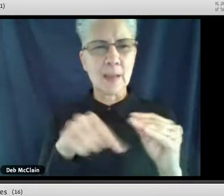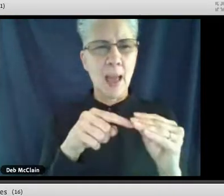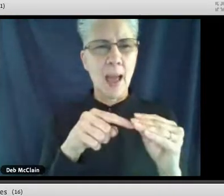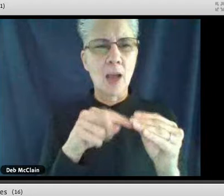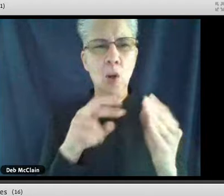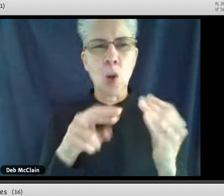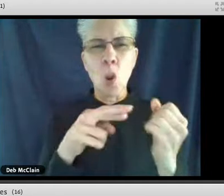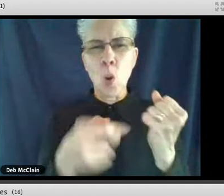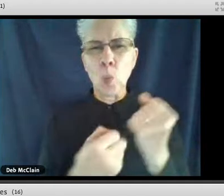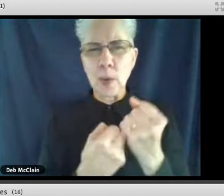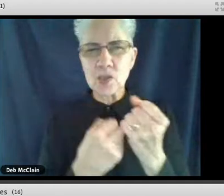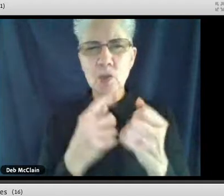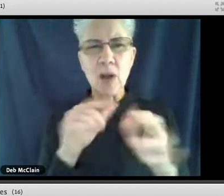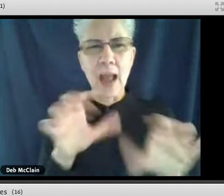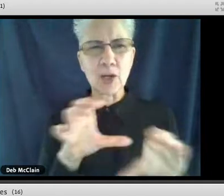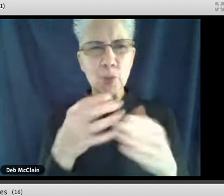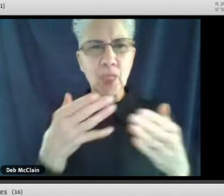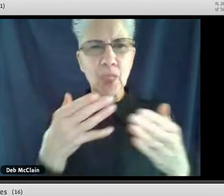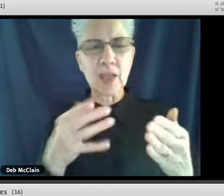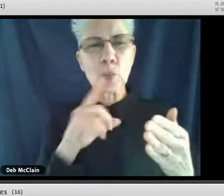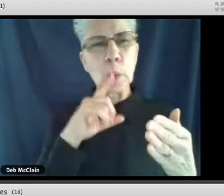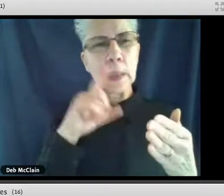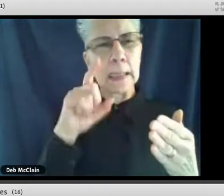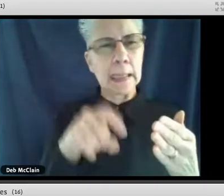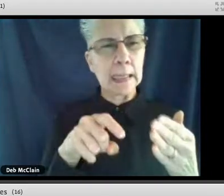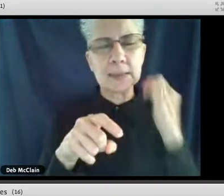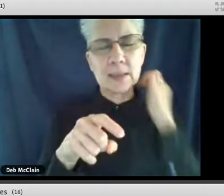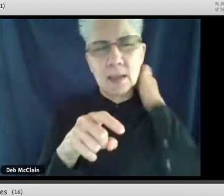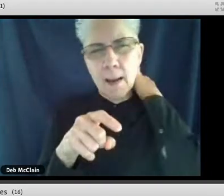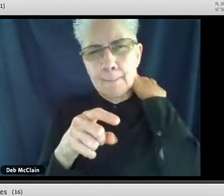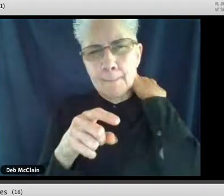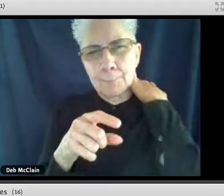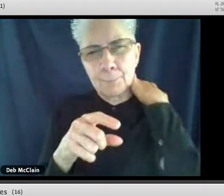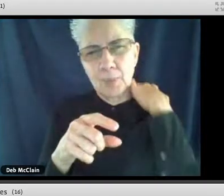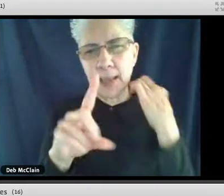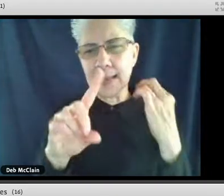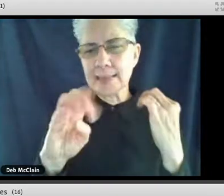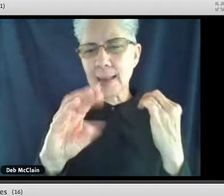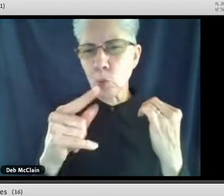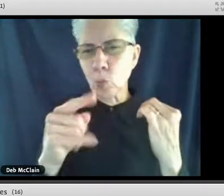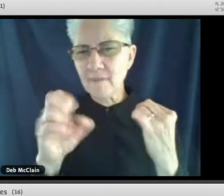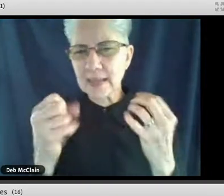on how to do stuff. She really needs demographics now. She really needs this.